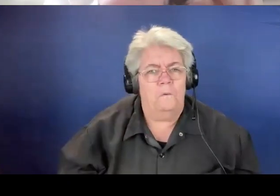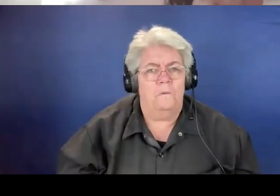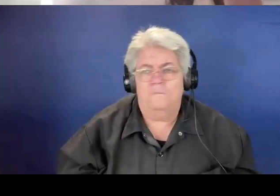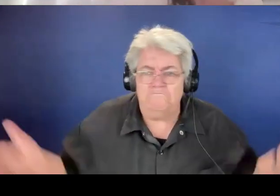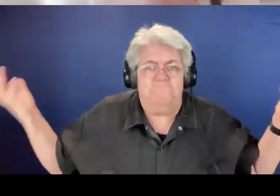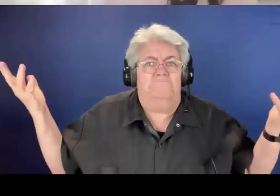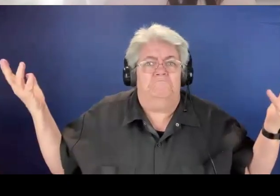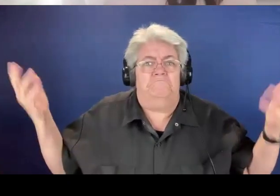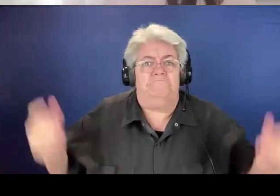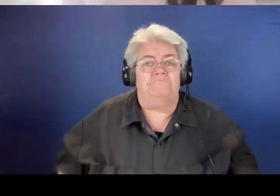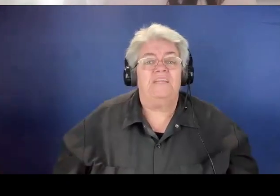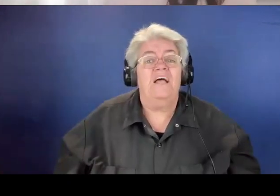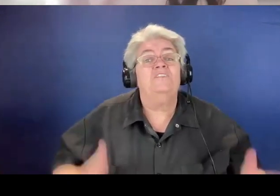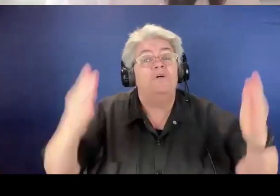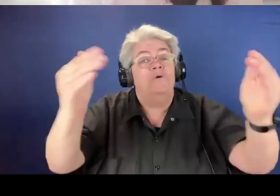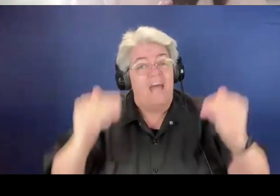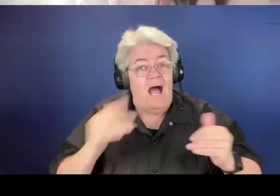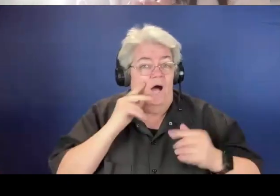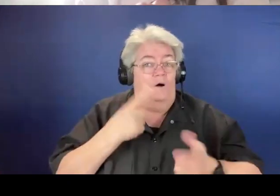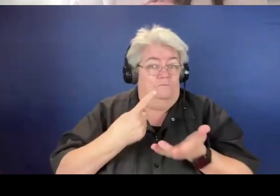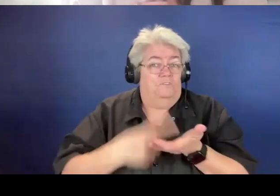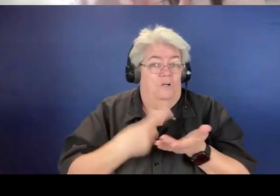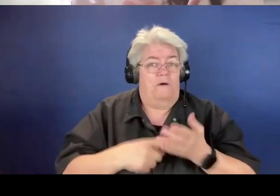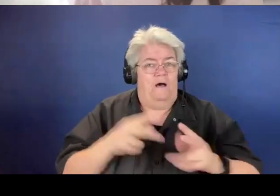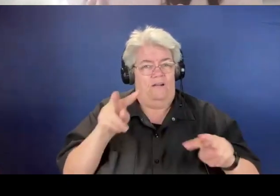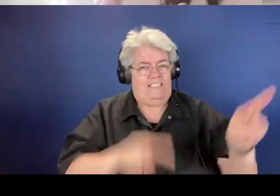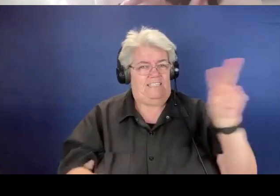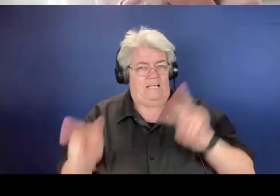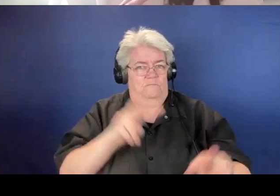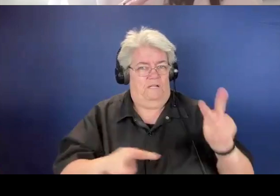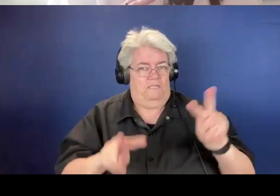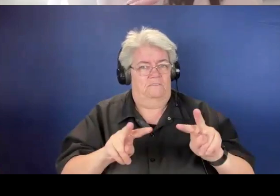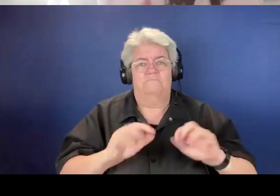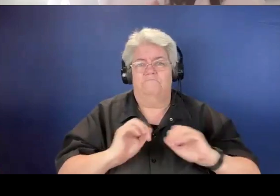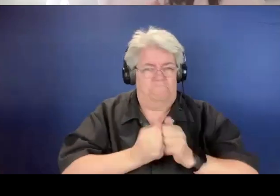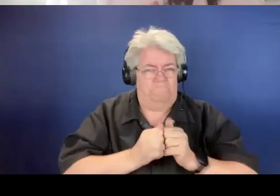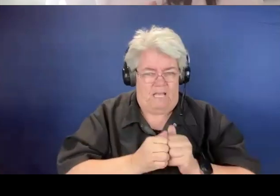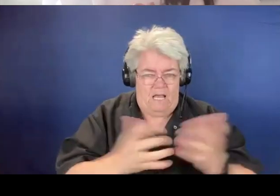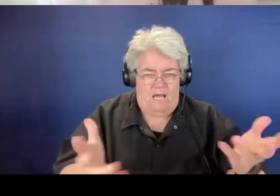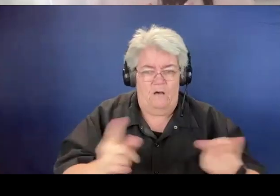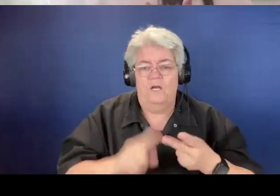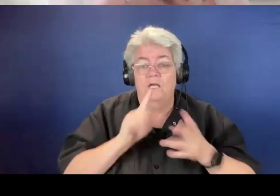So, let's move into assessment key points in bilingual or multilingual assessment.